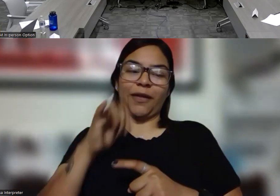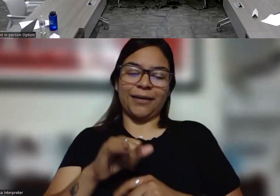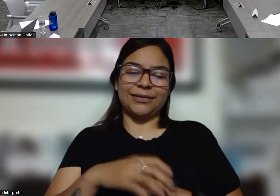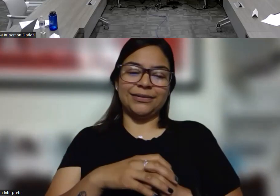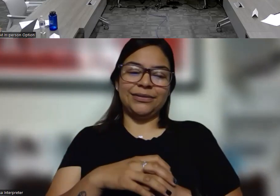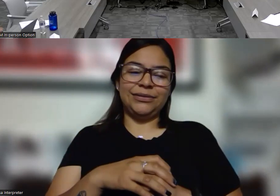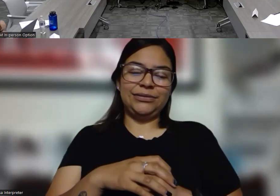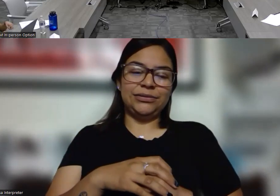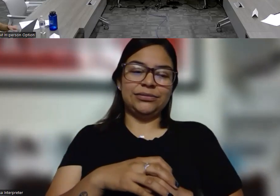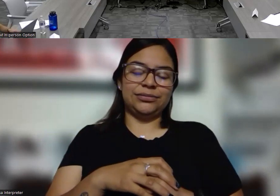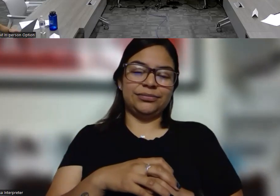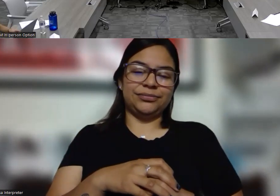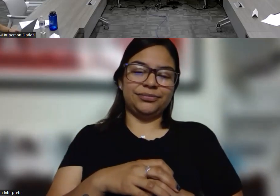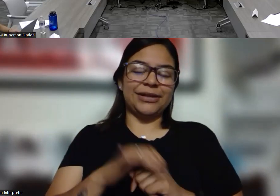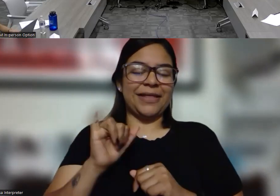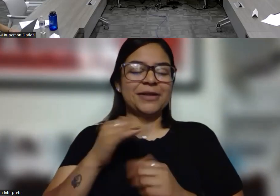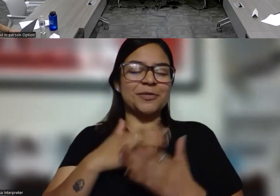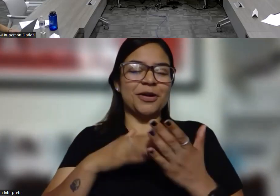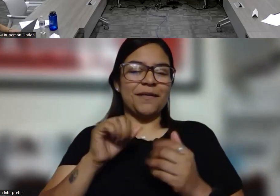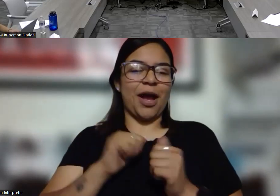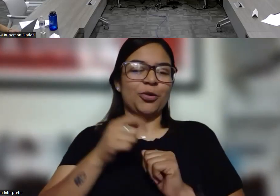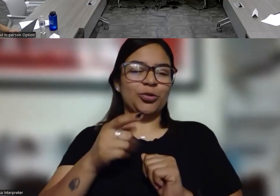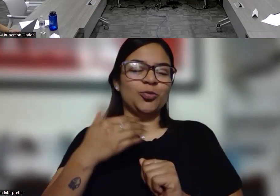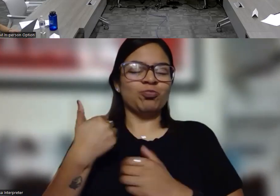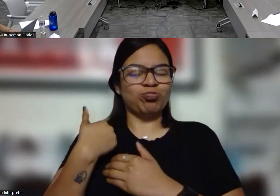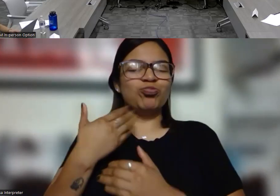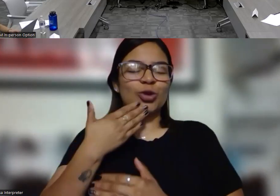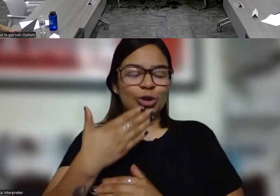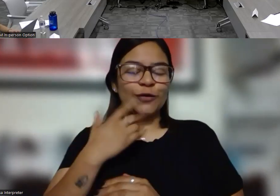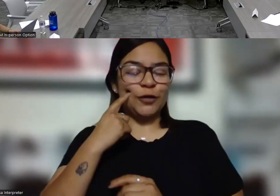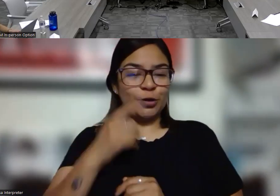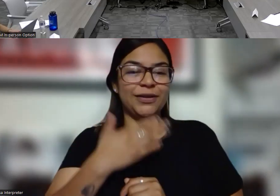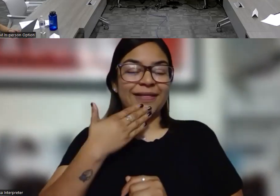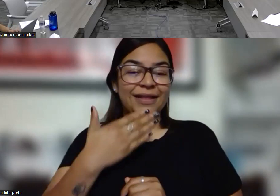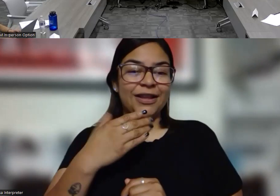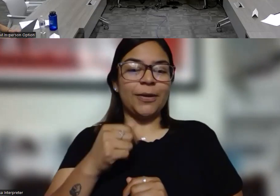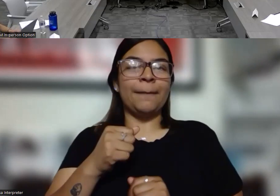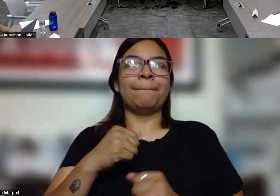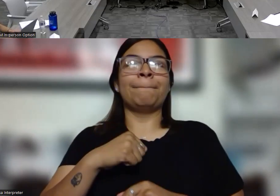that's that's a part of your rep utation people you know making making the information accessible